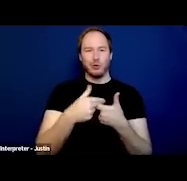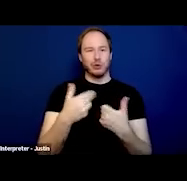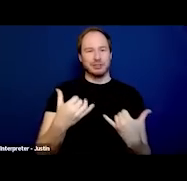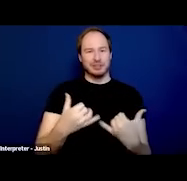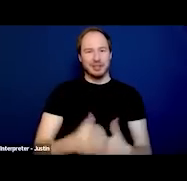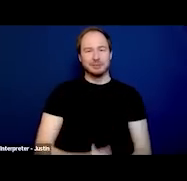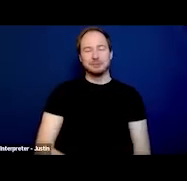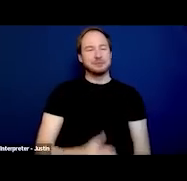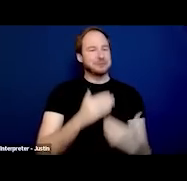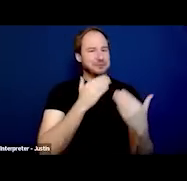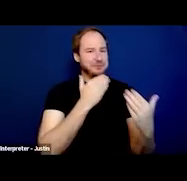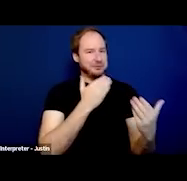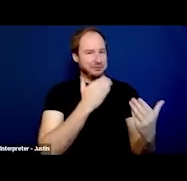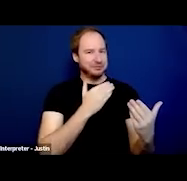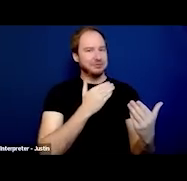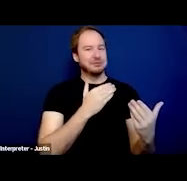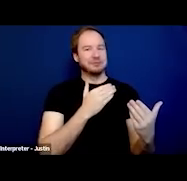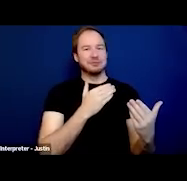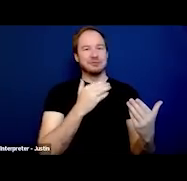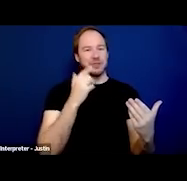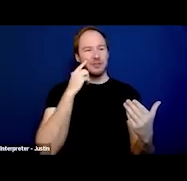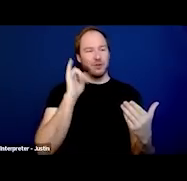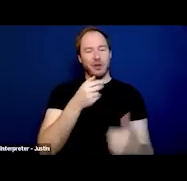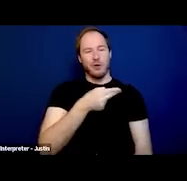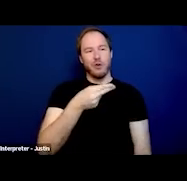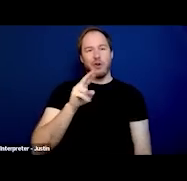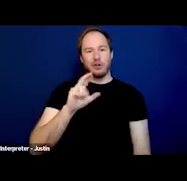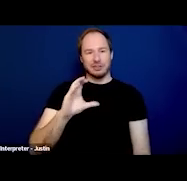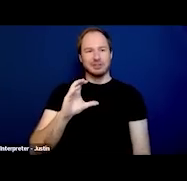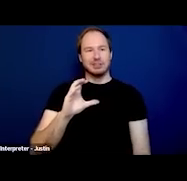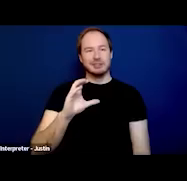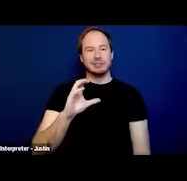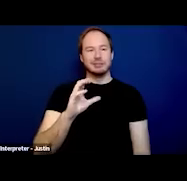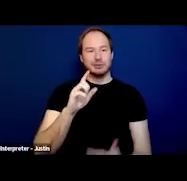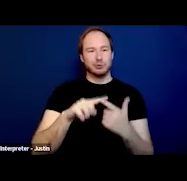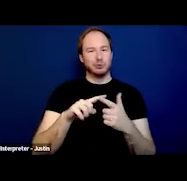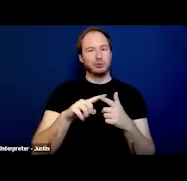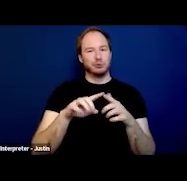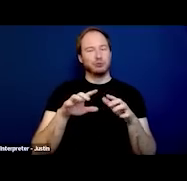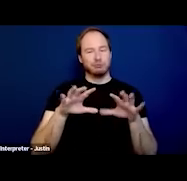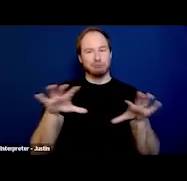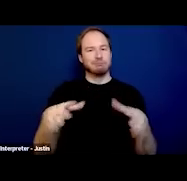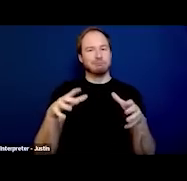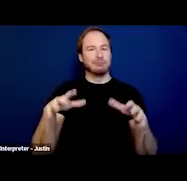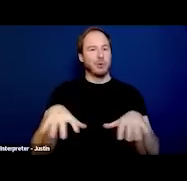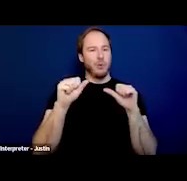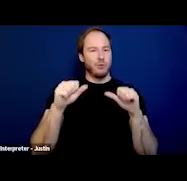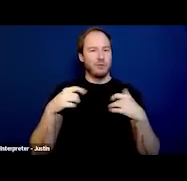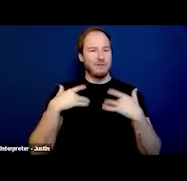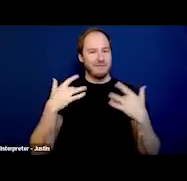Thank you so much to the Homelessness and Housing Resource Center for putting together this fantastic panel